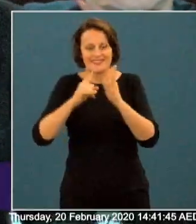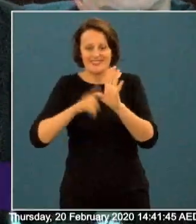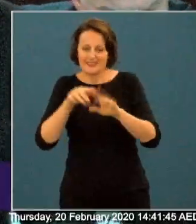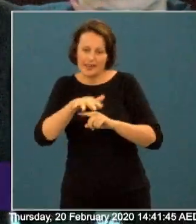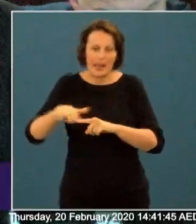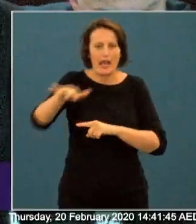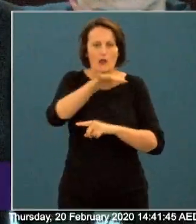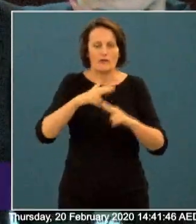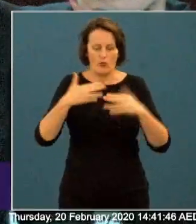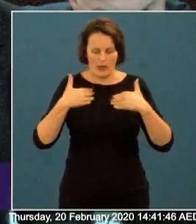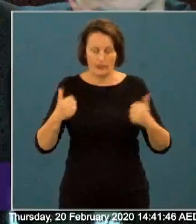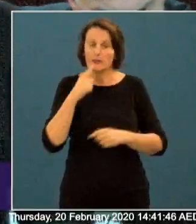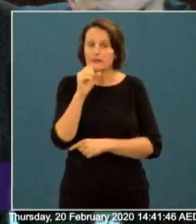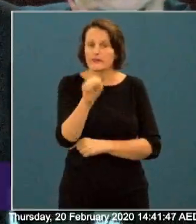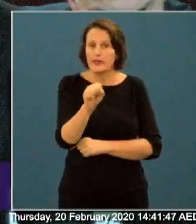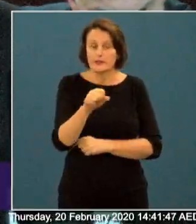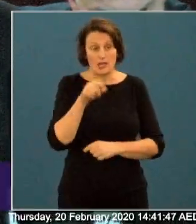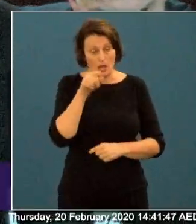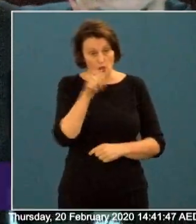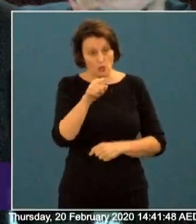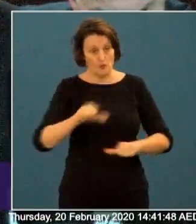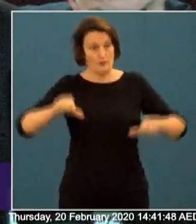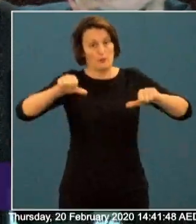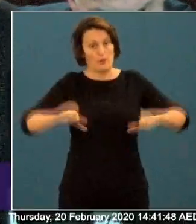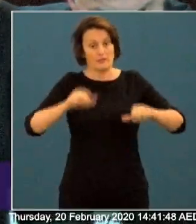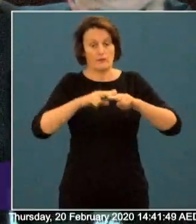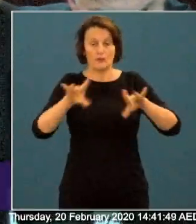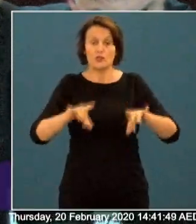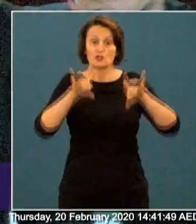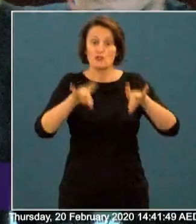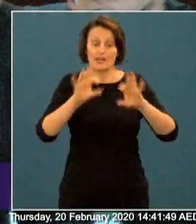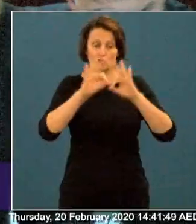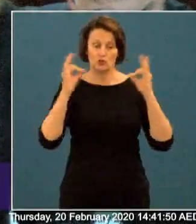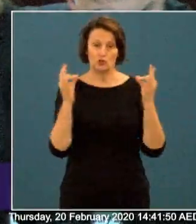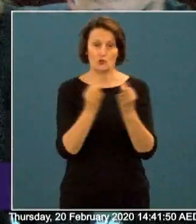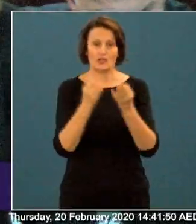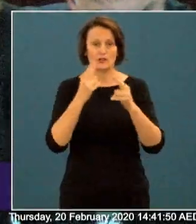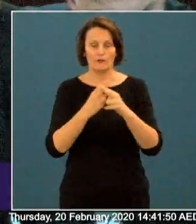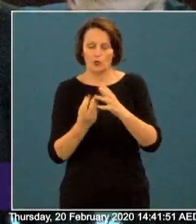Are you the president of the Australian Association of Developmental Disability Medicine?